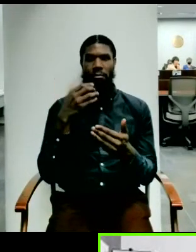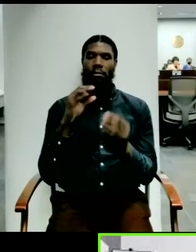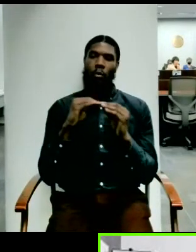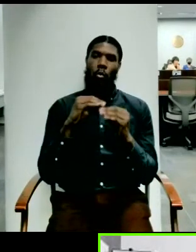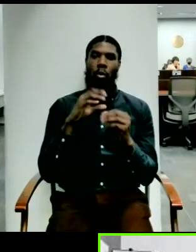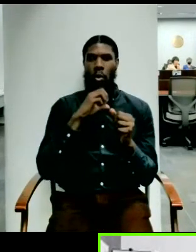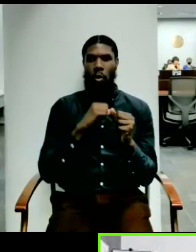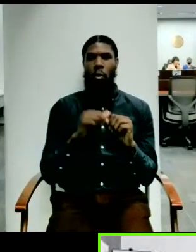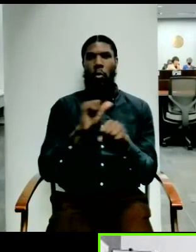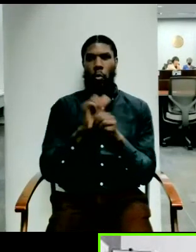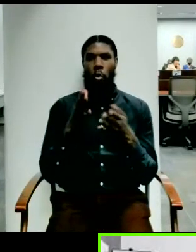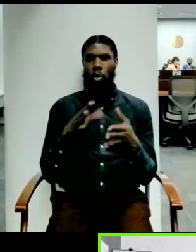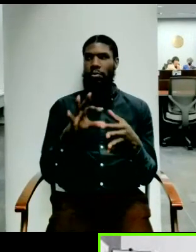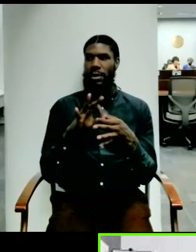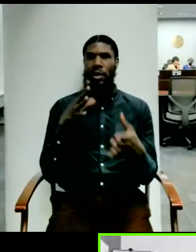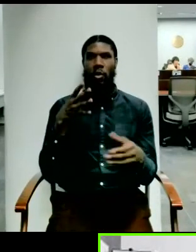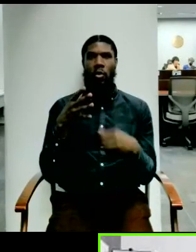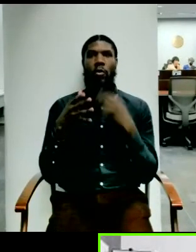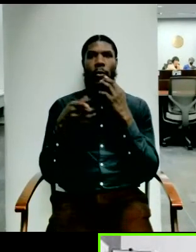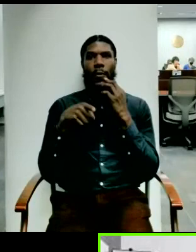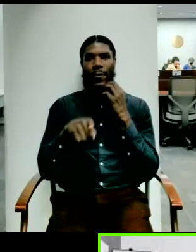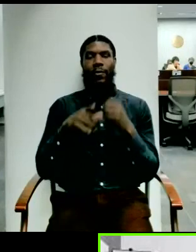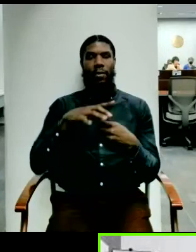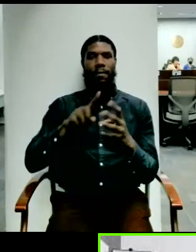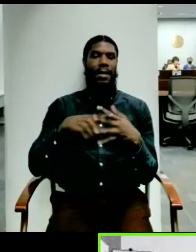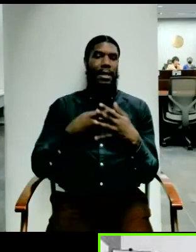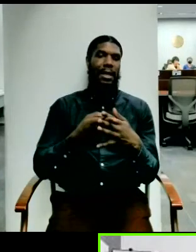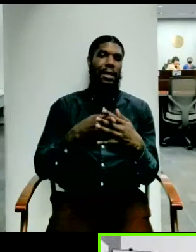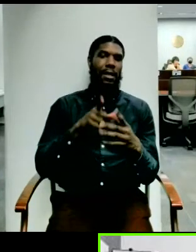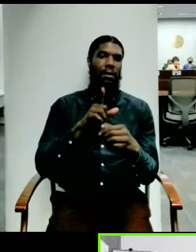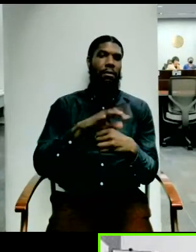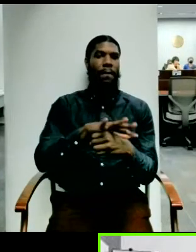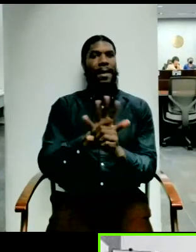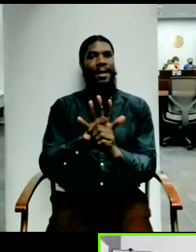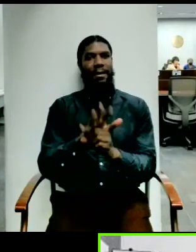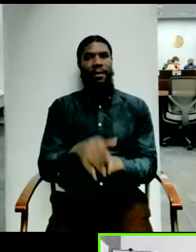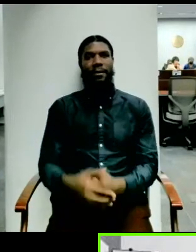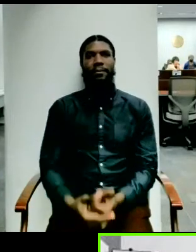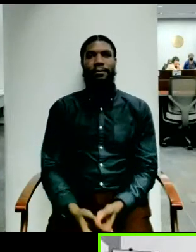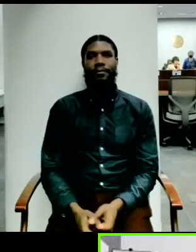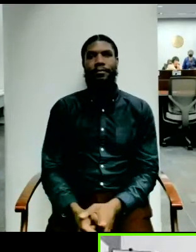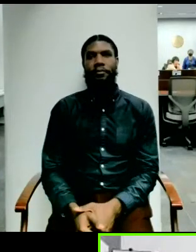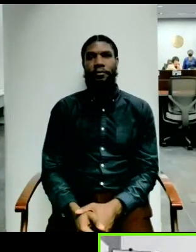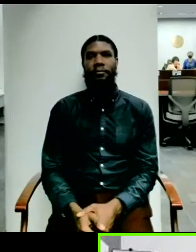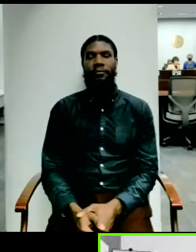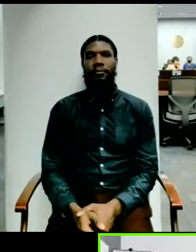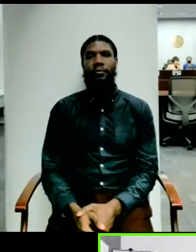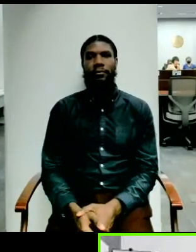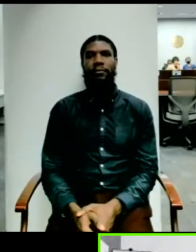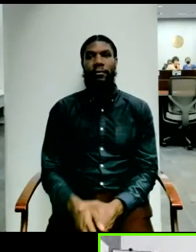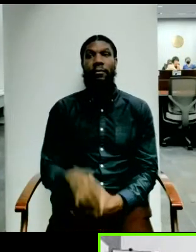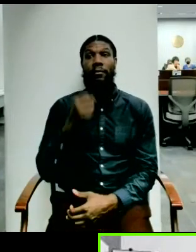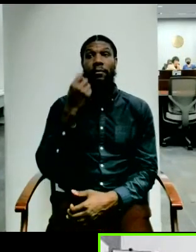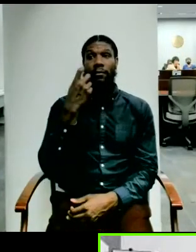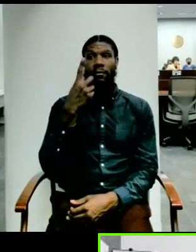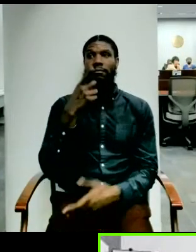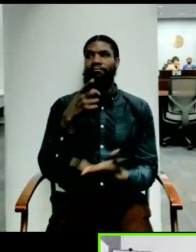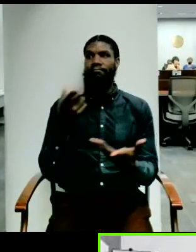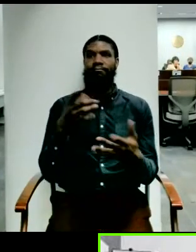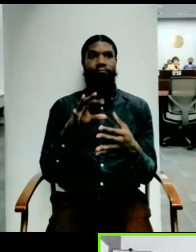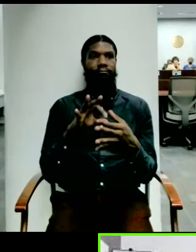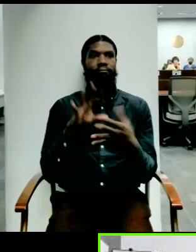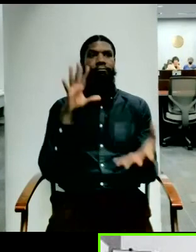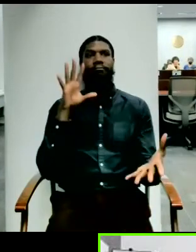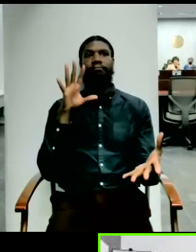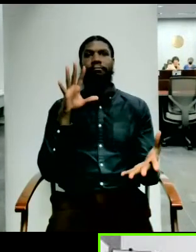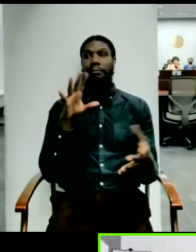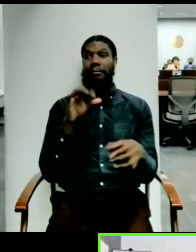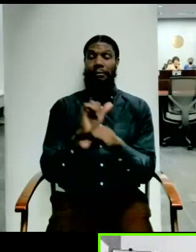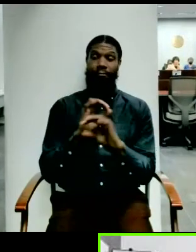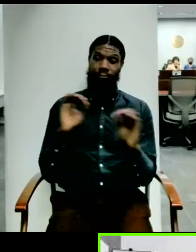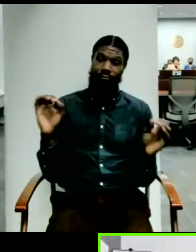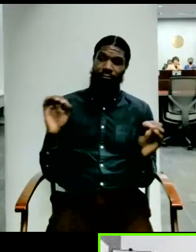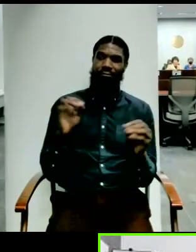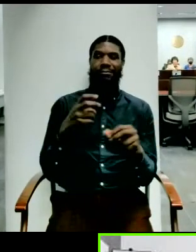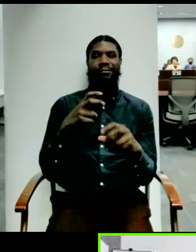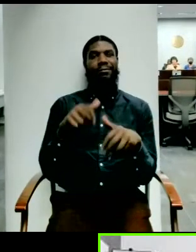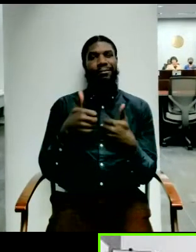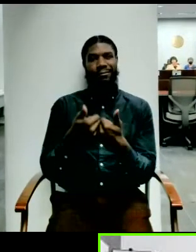pandemic. Um, and because of that it has been harder for them to reenter the workforce. Um, but